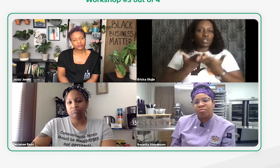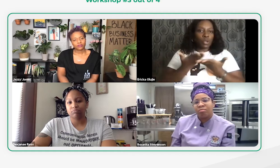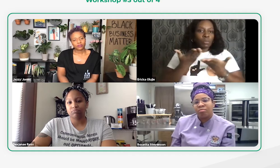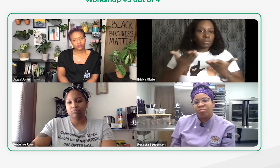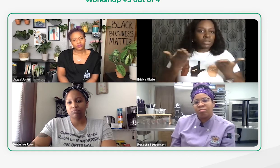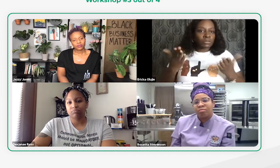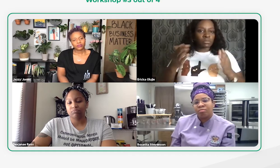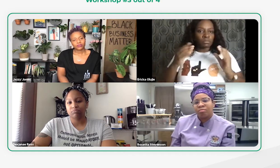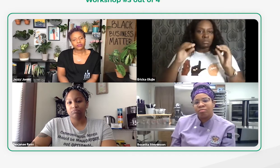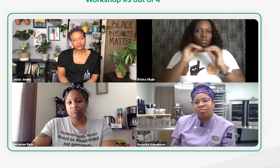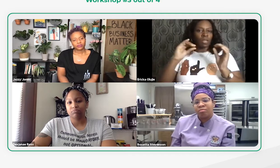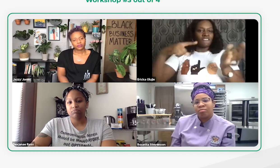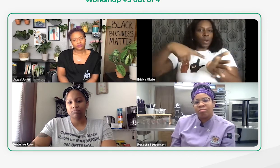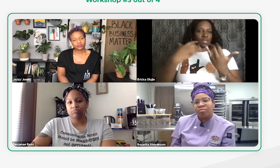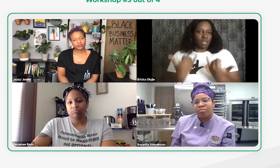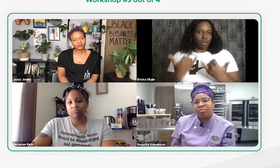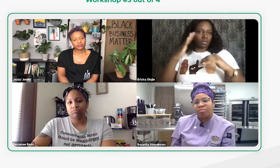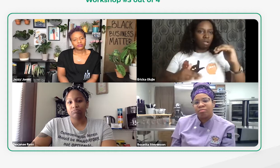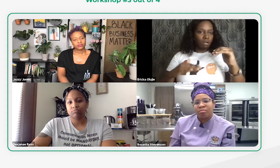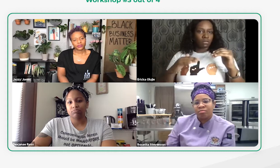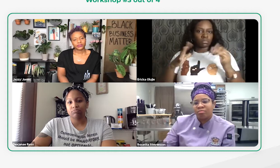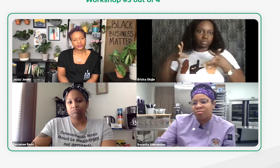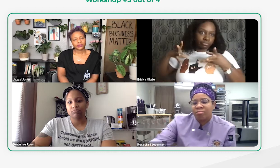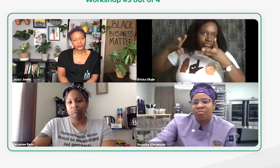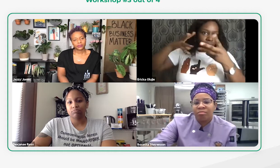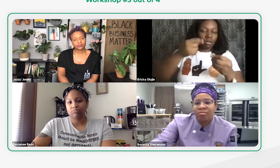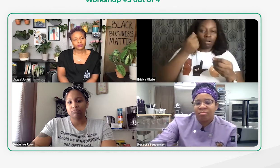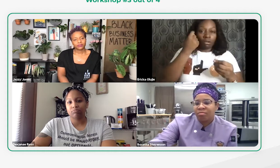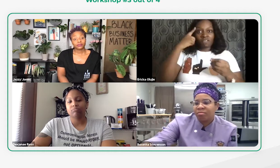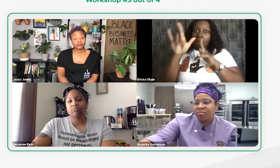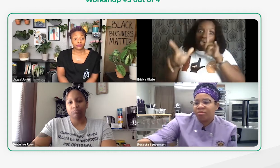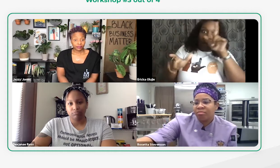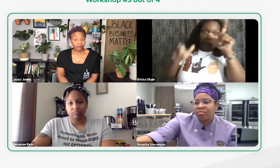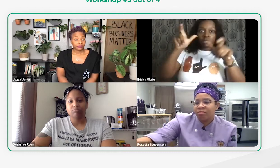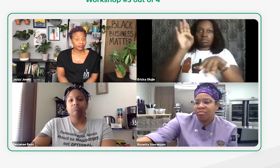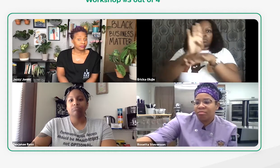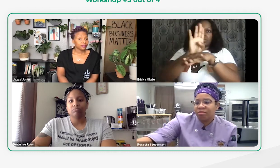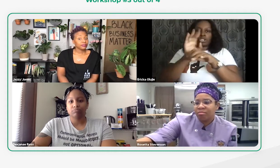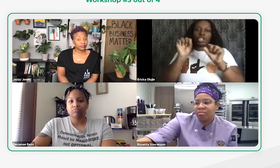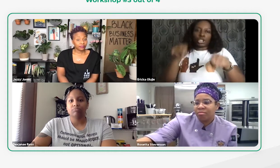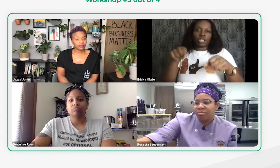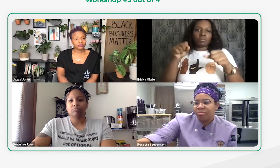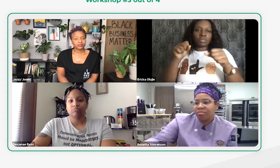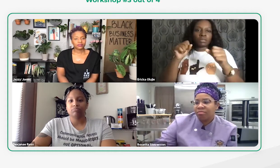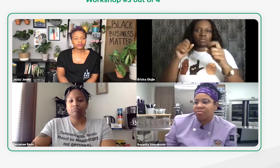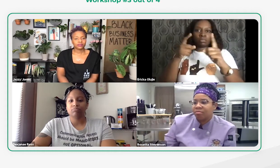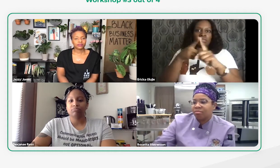The businesses unique because I'm selling clothing intangible things. The spending is not enormous.